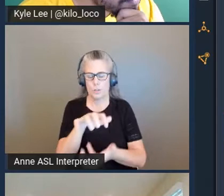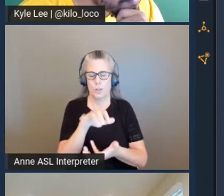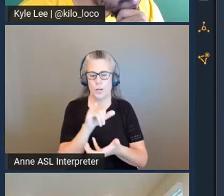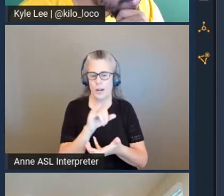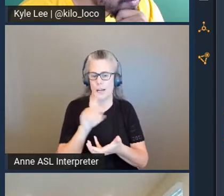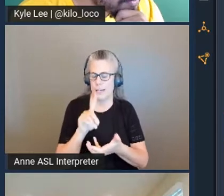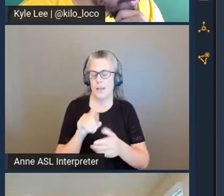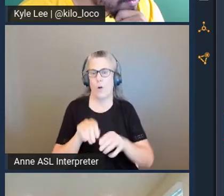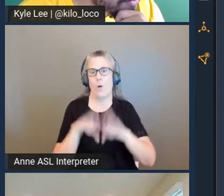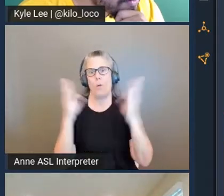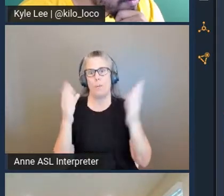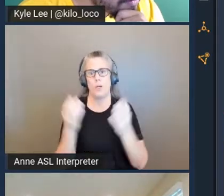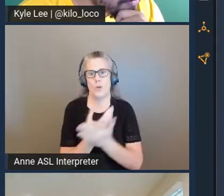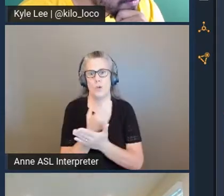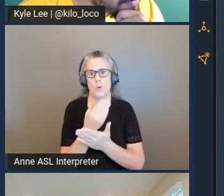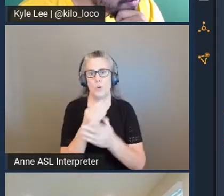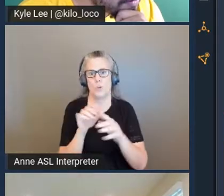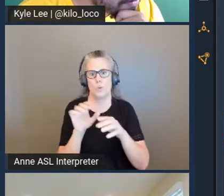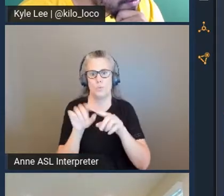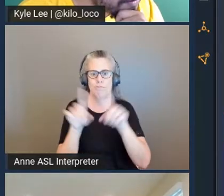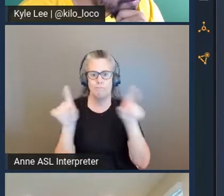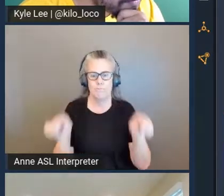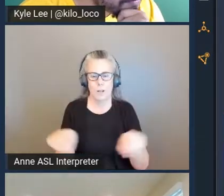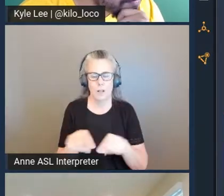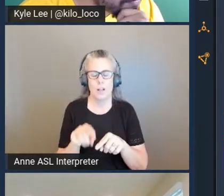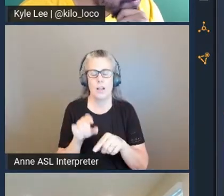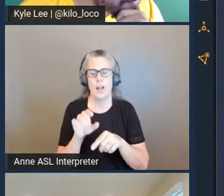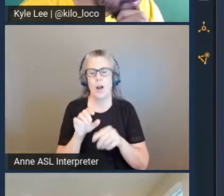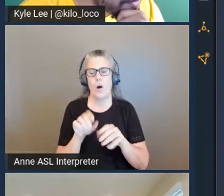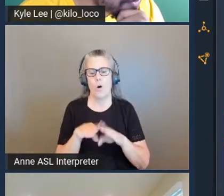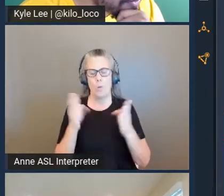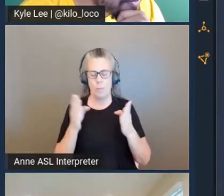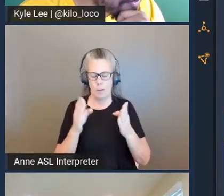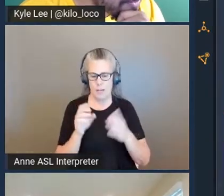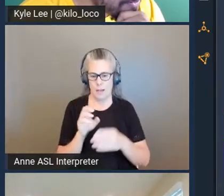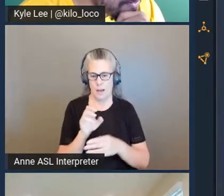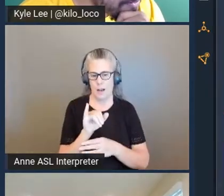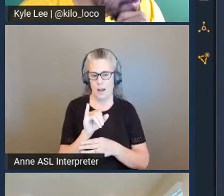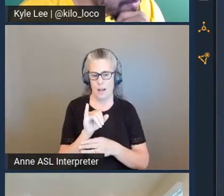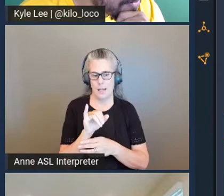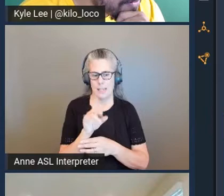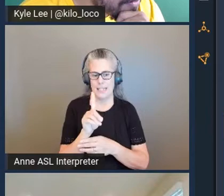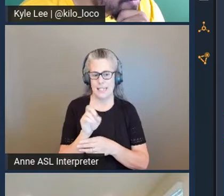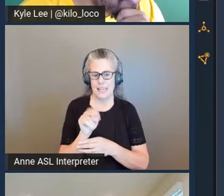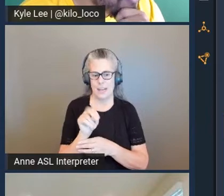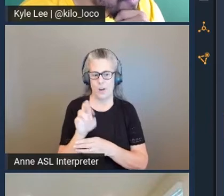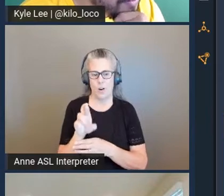You know, if you're using a Kerberized EMR cluster, you need to get a Kerberos ticket. You know, you need to open a terminal